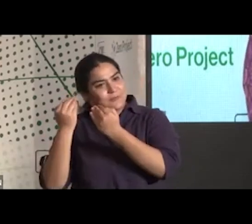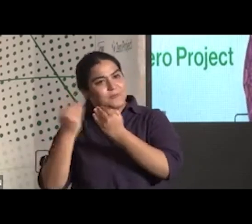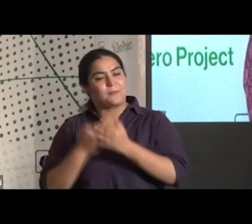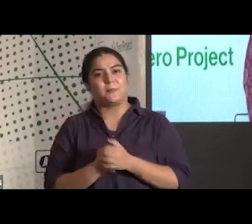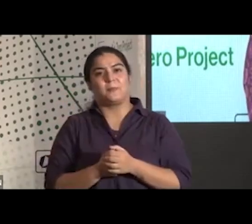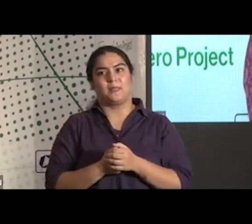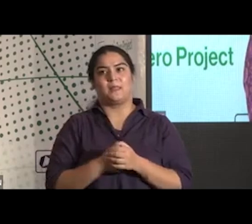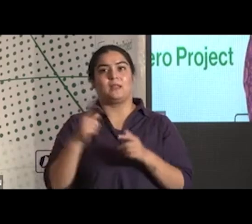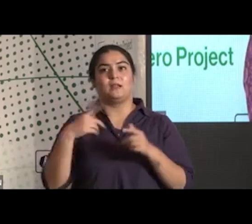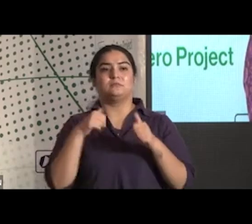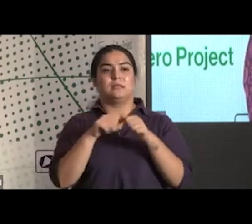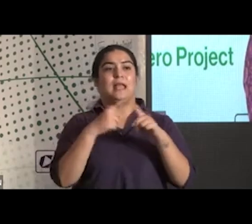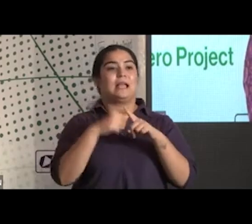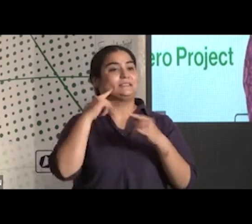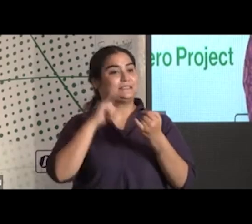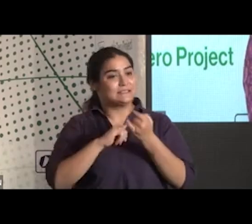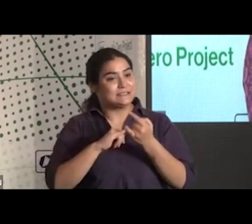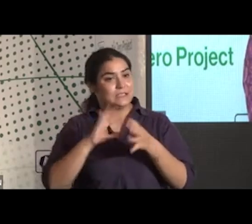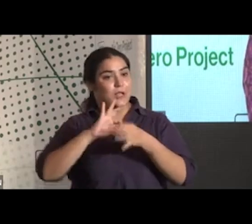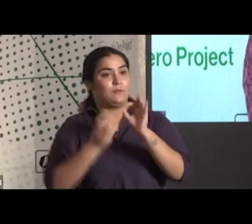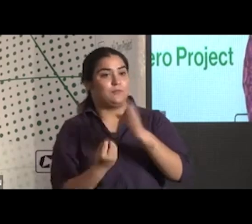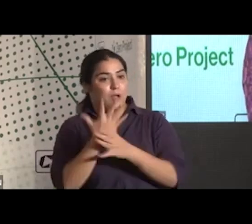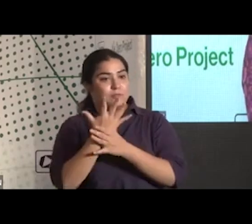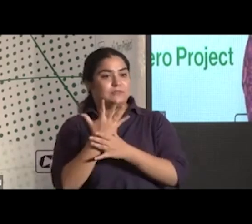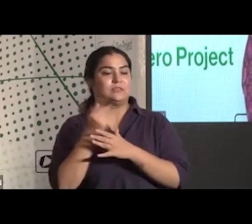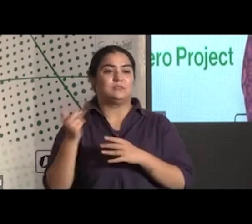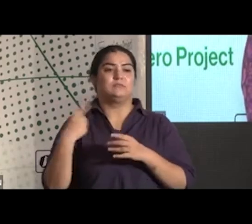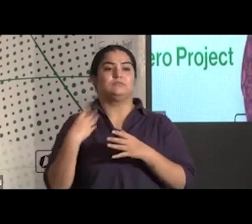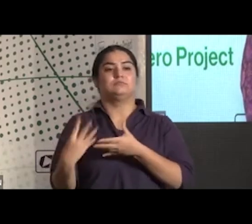Axis Bank Foundation who came to find the access